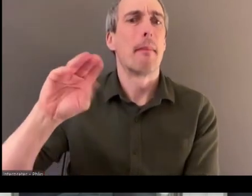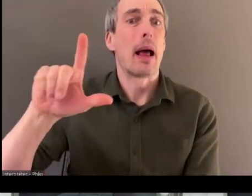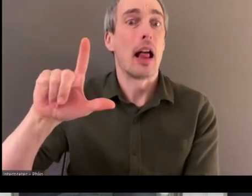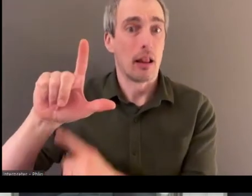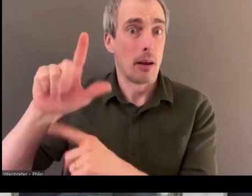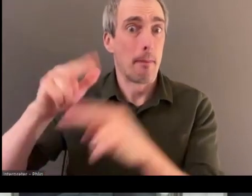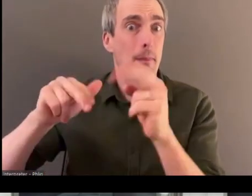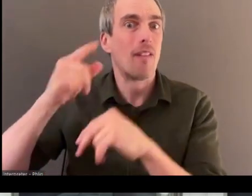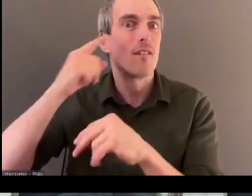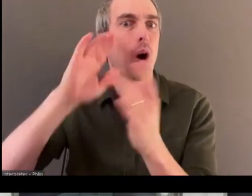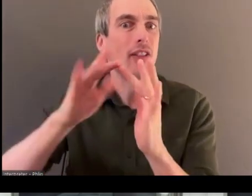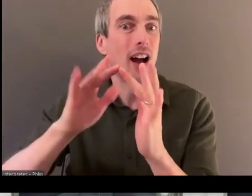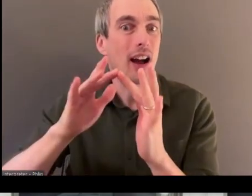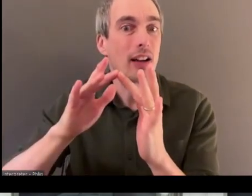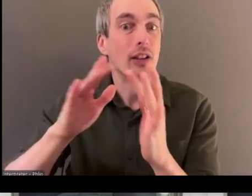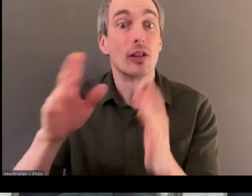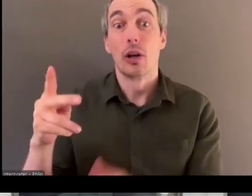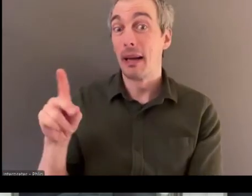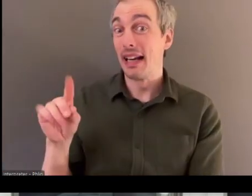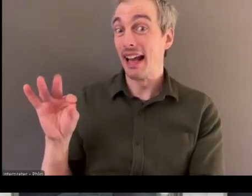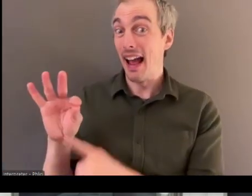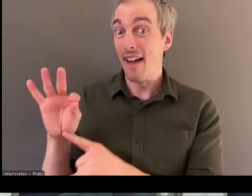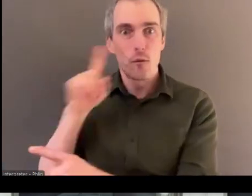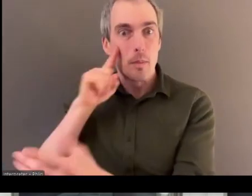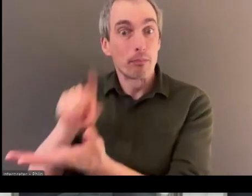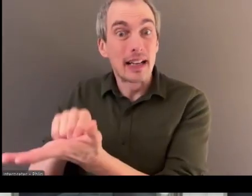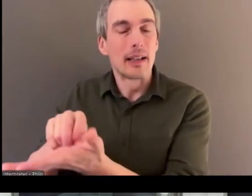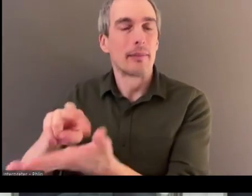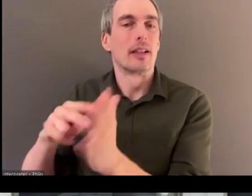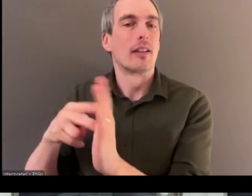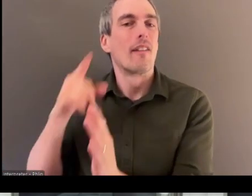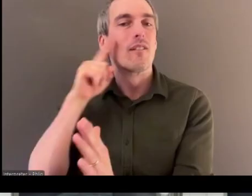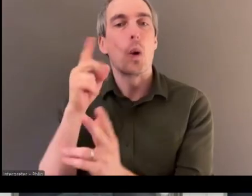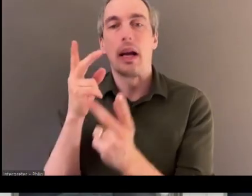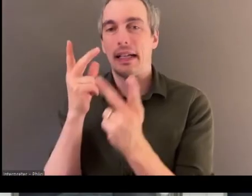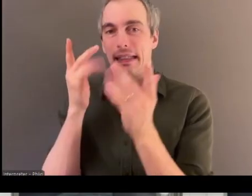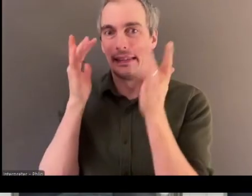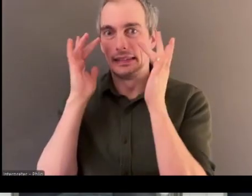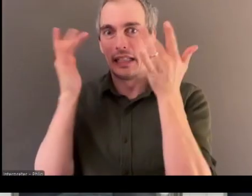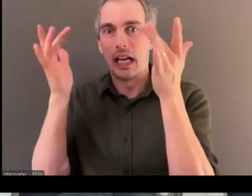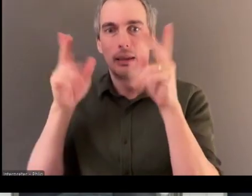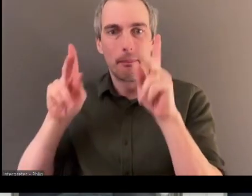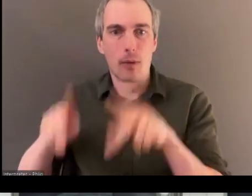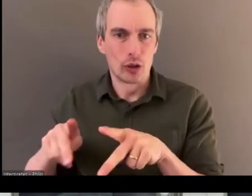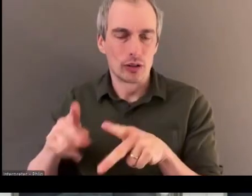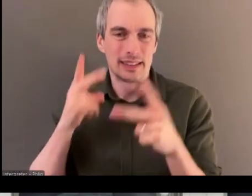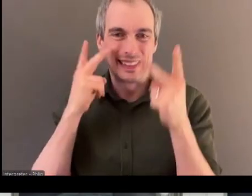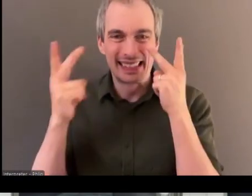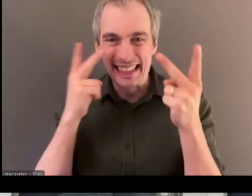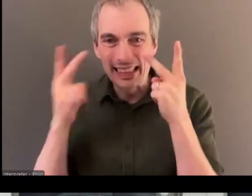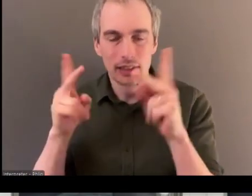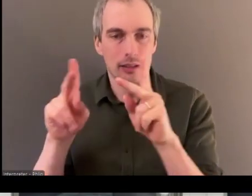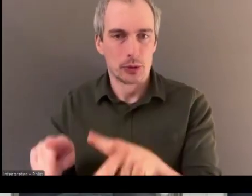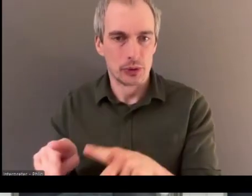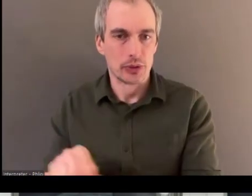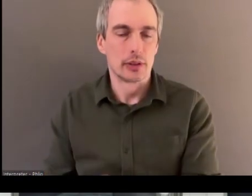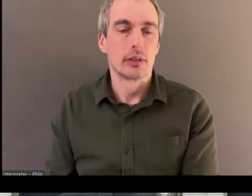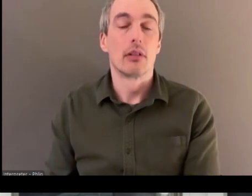And the other big kind of issue behind PDFs is that they are owned by a proprietary